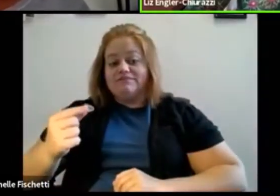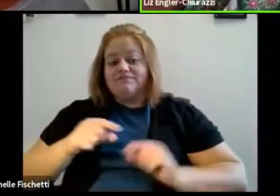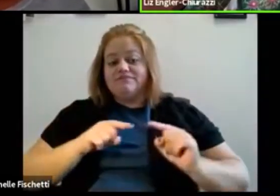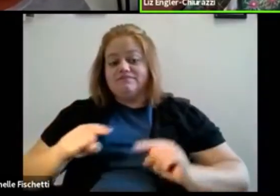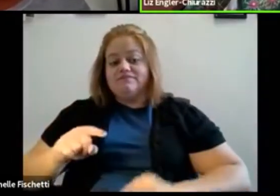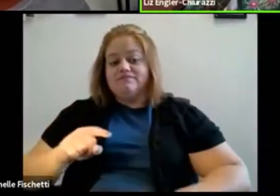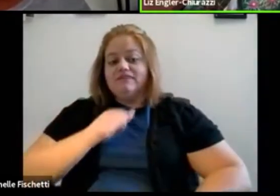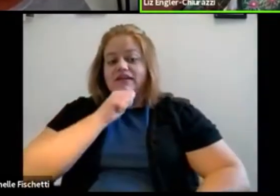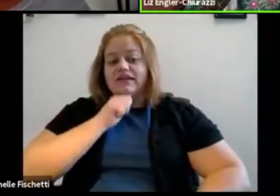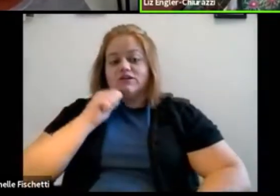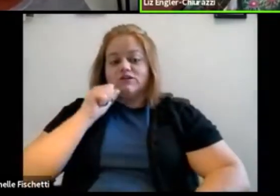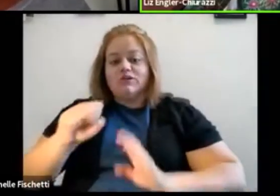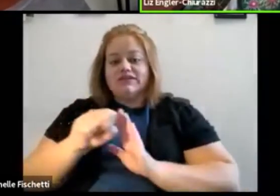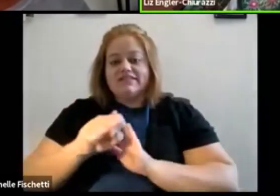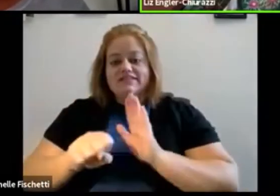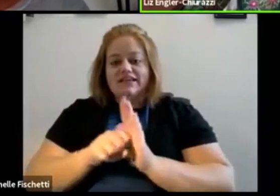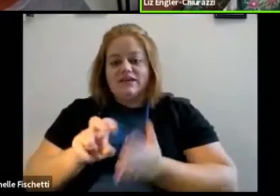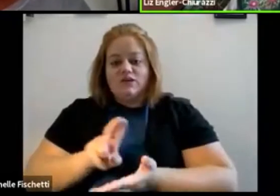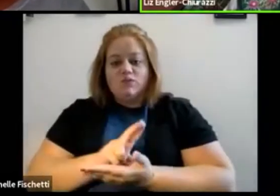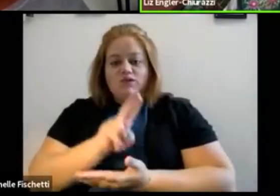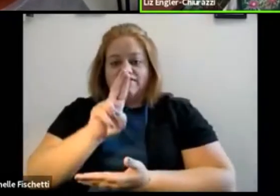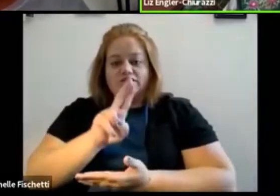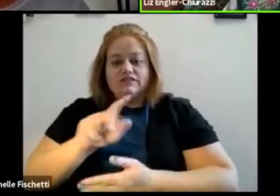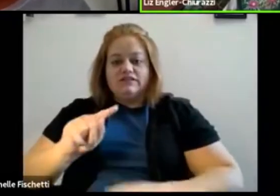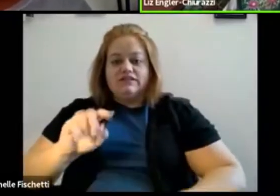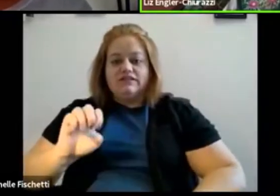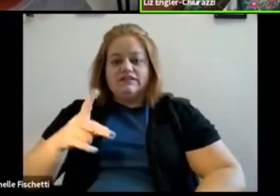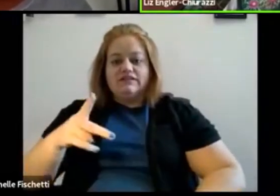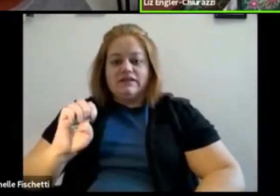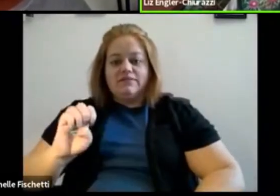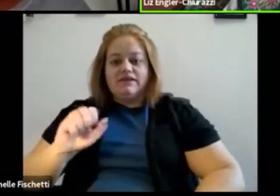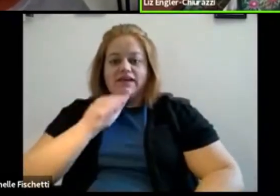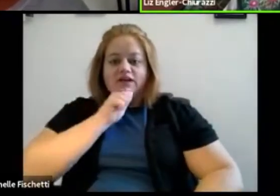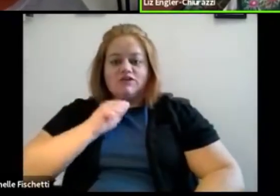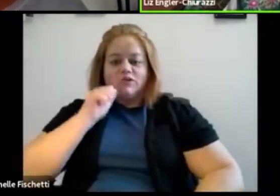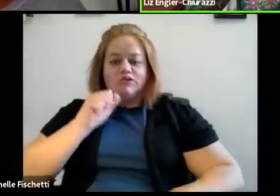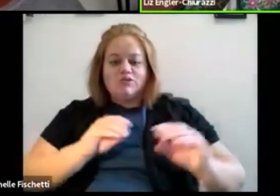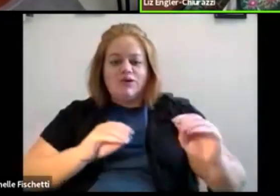University in Tempe, Arizona, so I moved about seven hours away to the desert